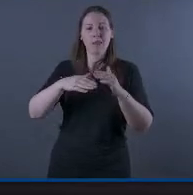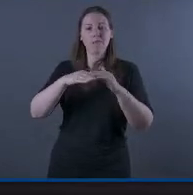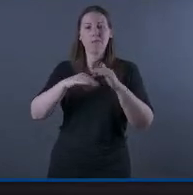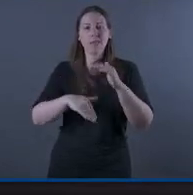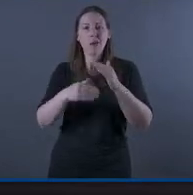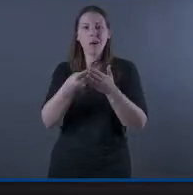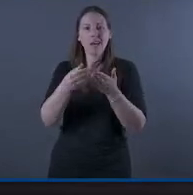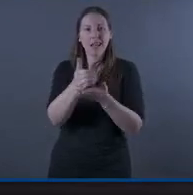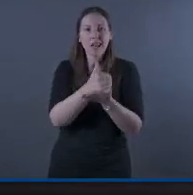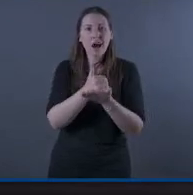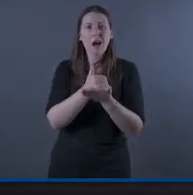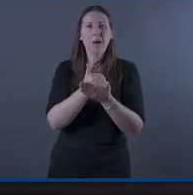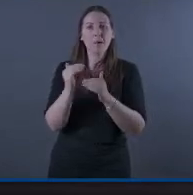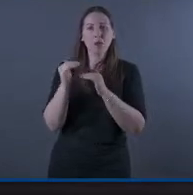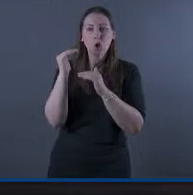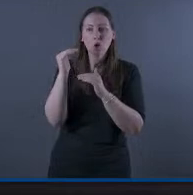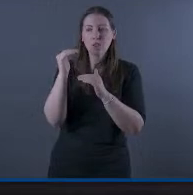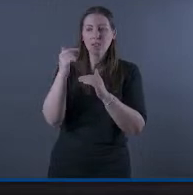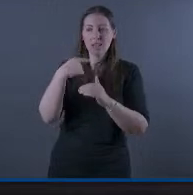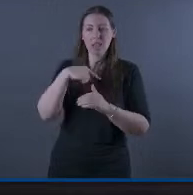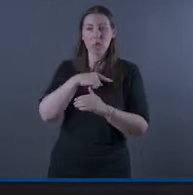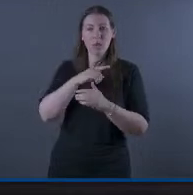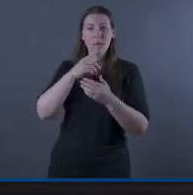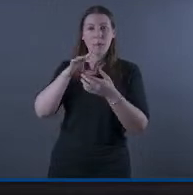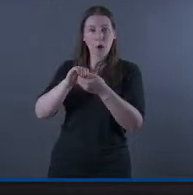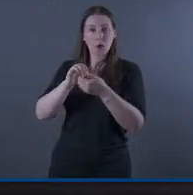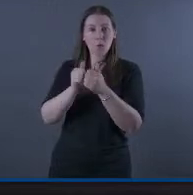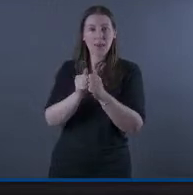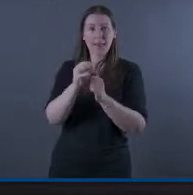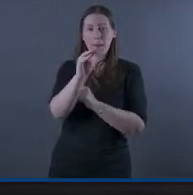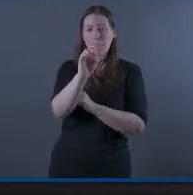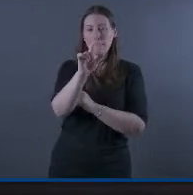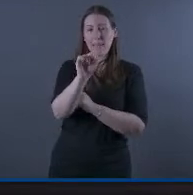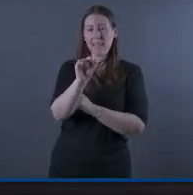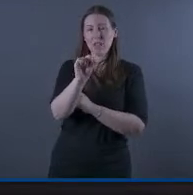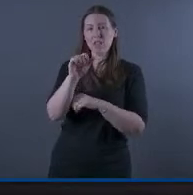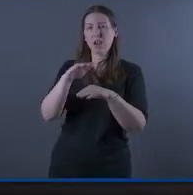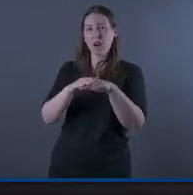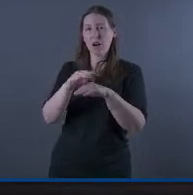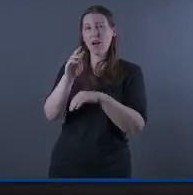outreach to the Russian, Ukrainian community, the black indigenous and people of color